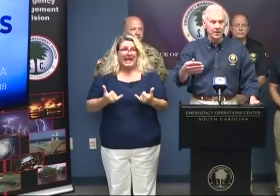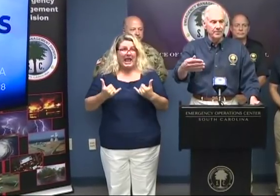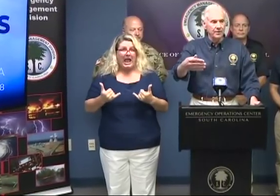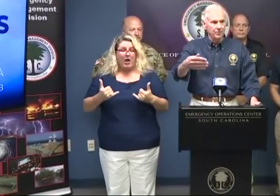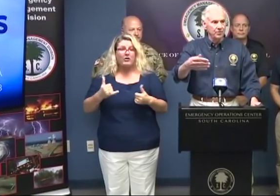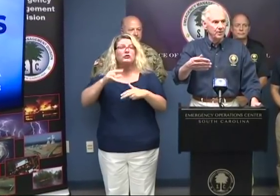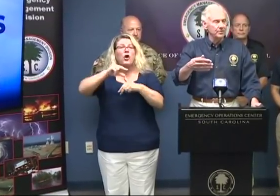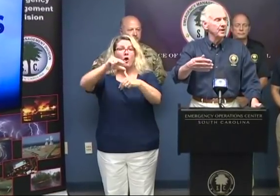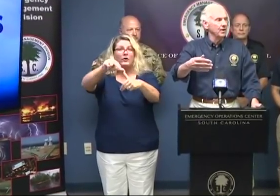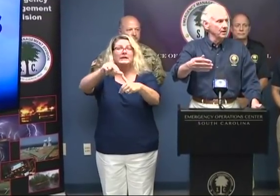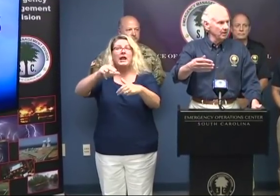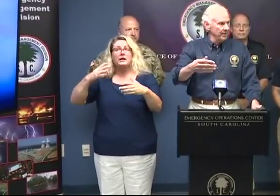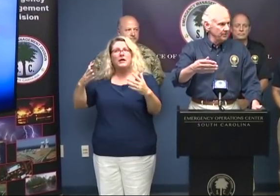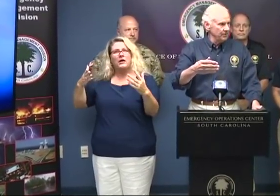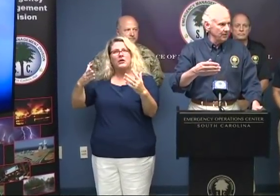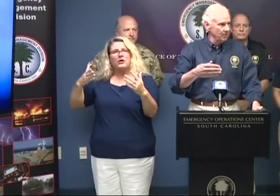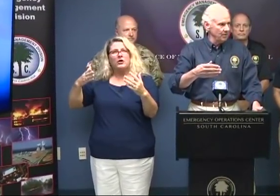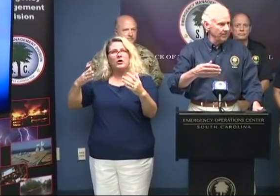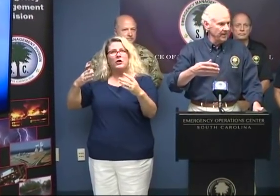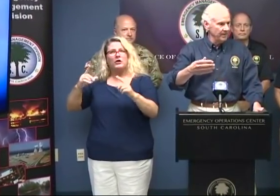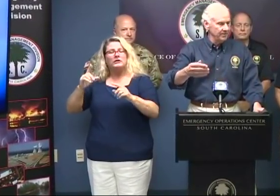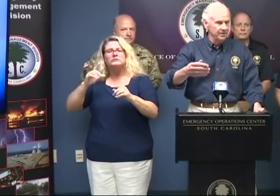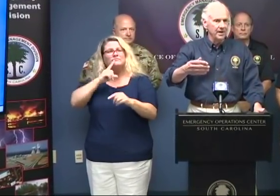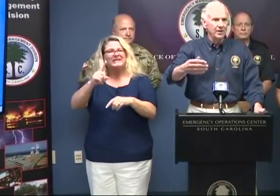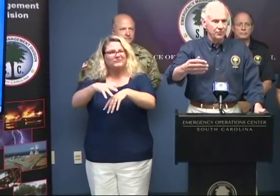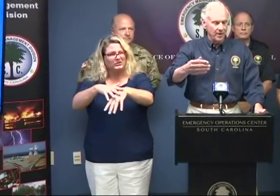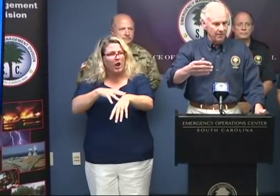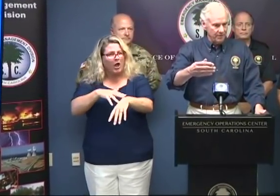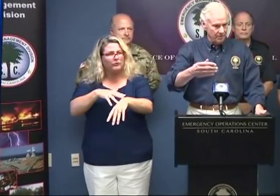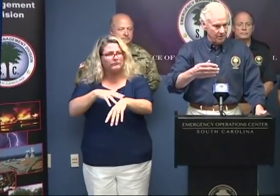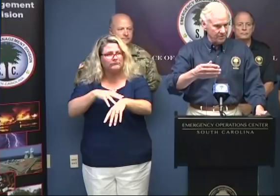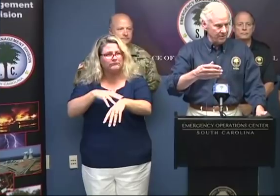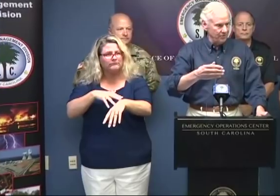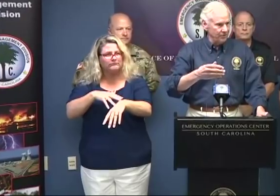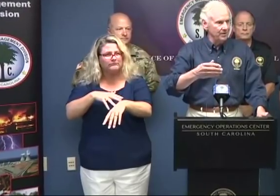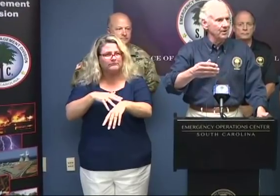is coming to us a little bit slower. That is it's traveling across the ocean